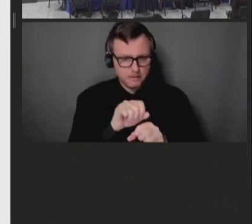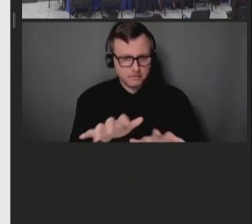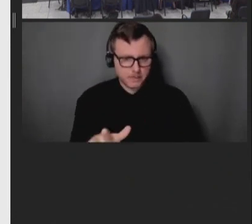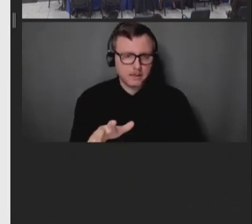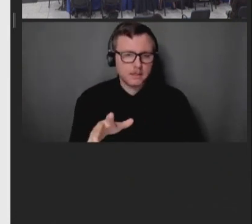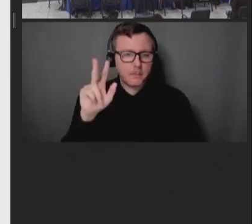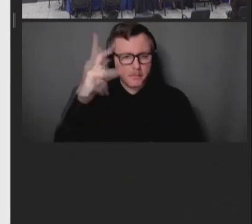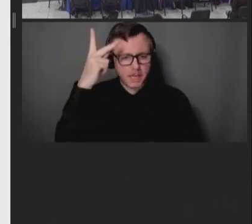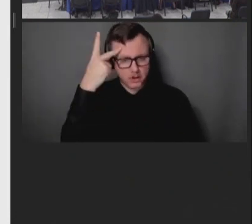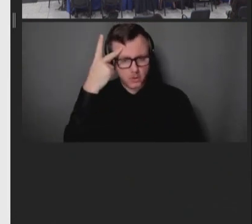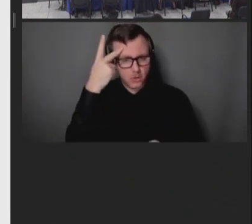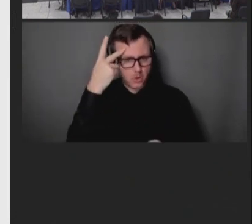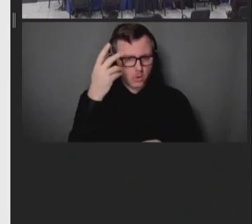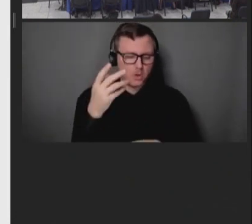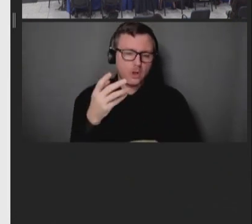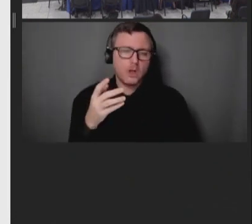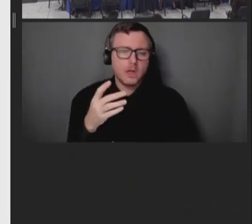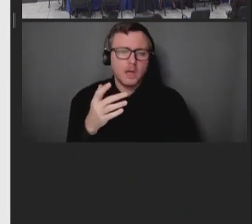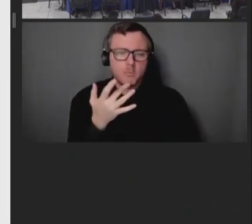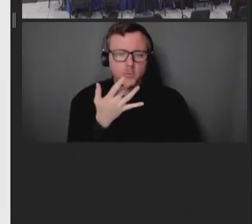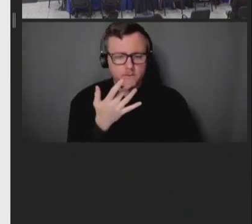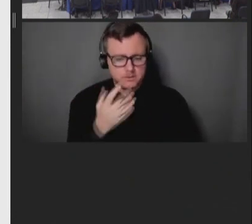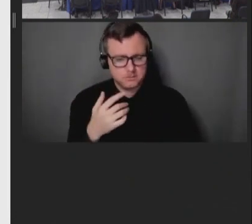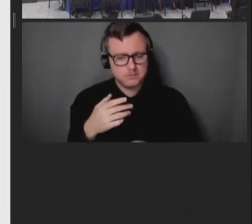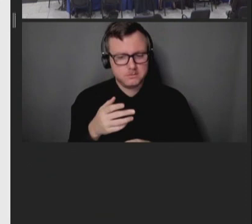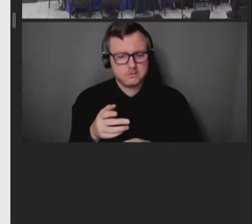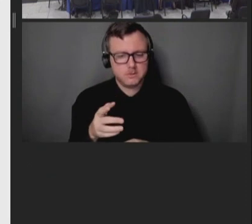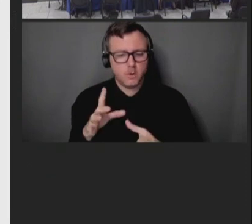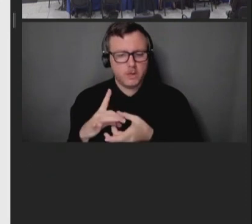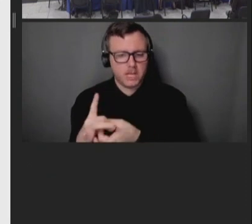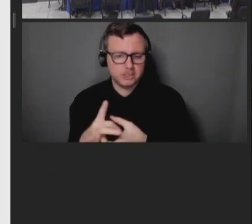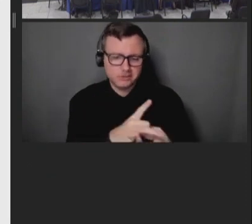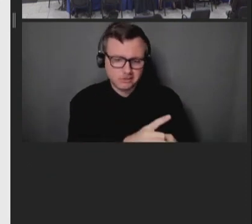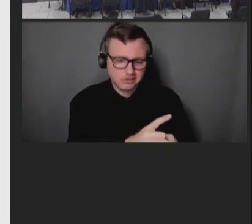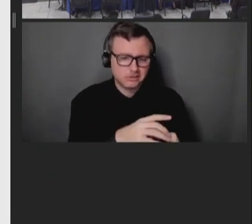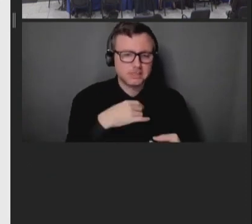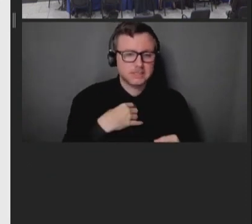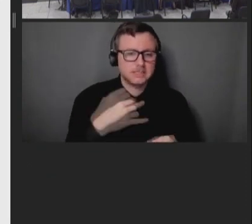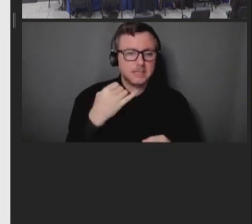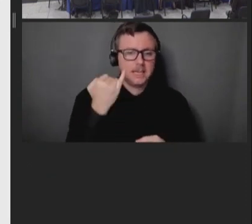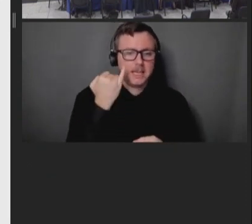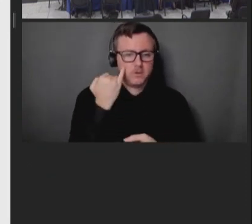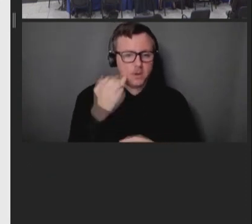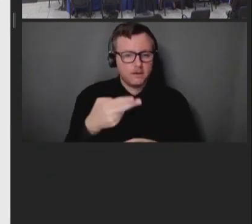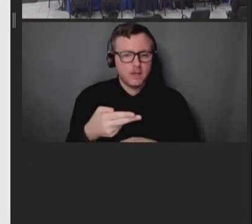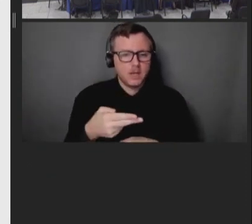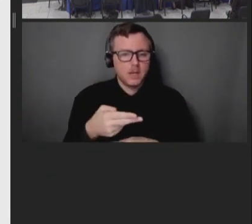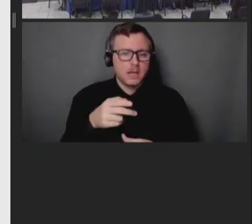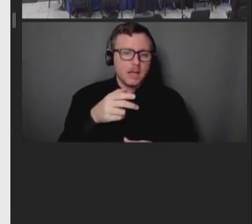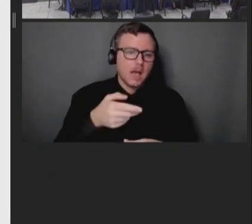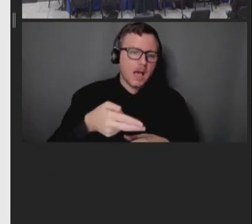have an impact on whether you had higher or lower vaccination rates in different places.